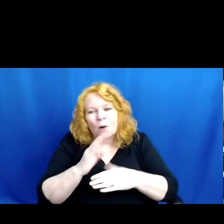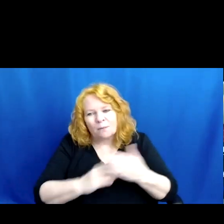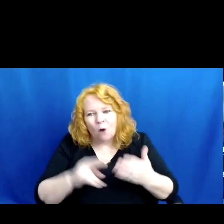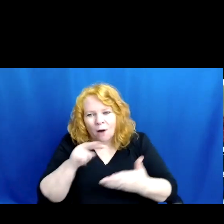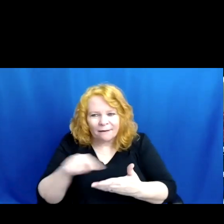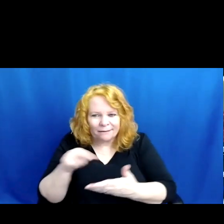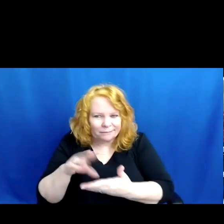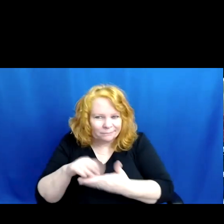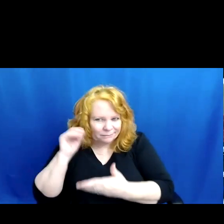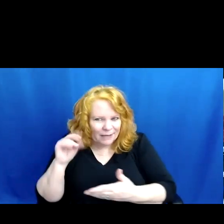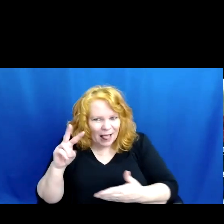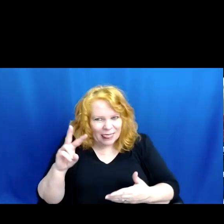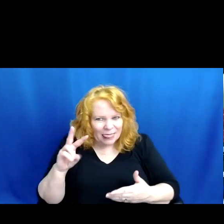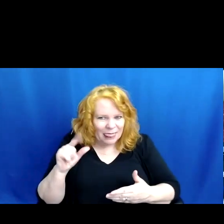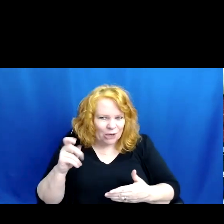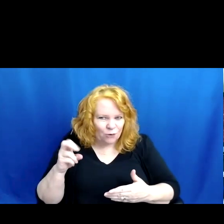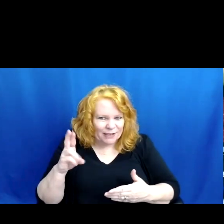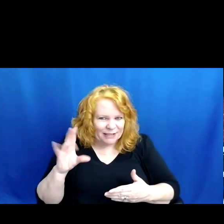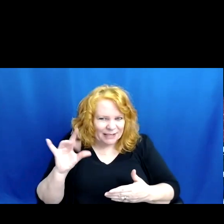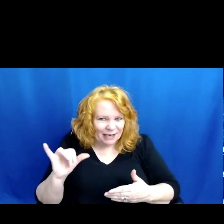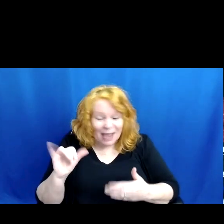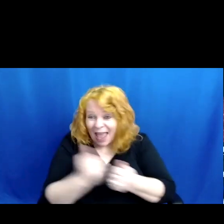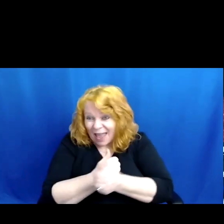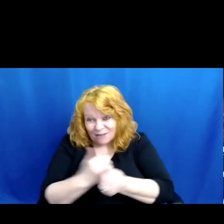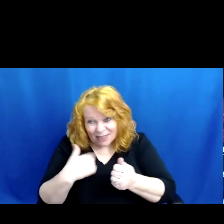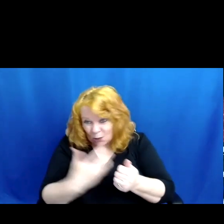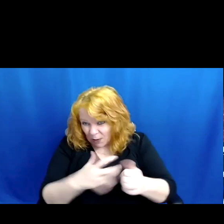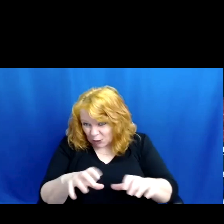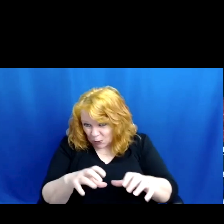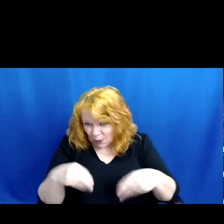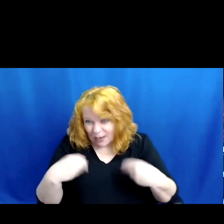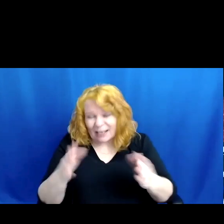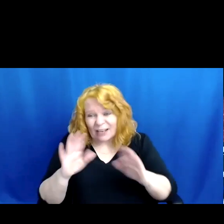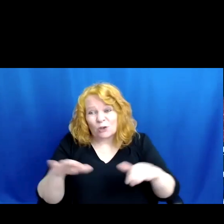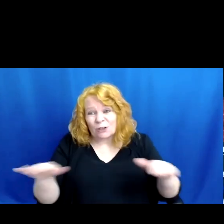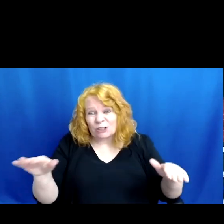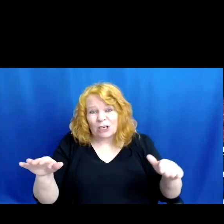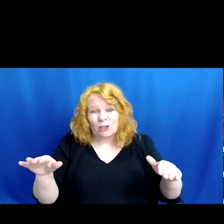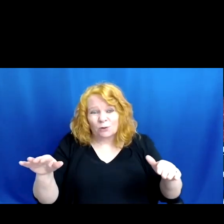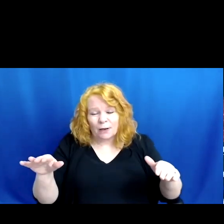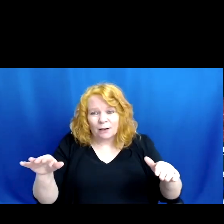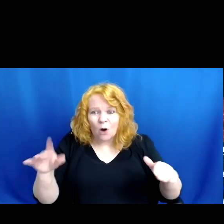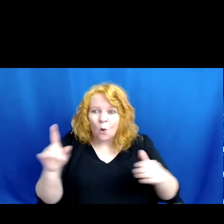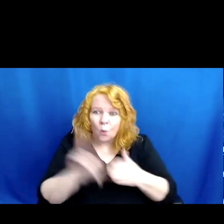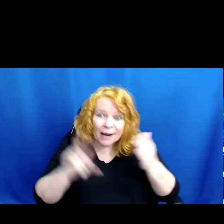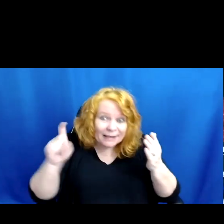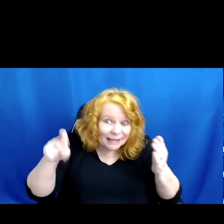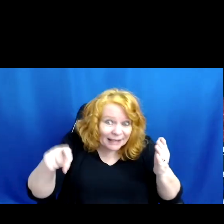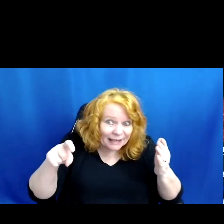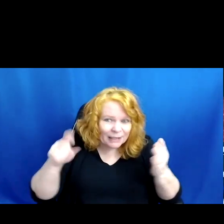All these things we are doing on the show are giving your children the skills that they need to enable literacy to happen.